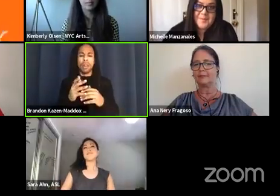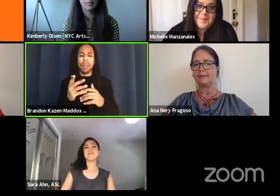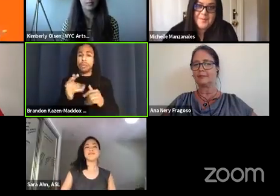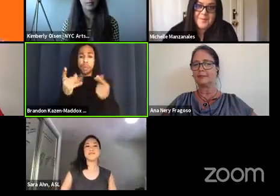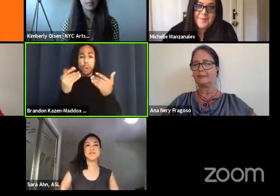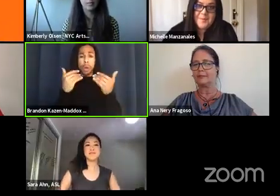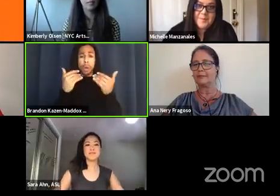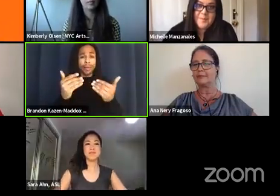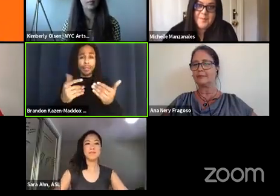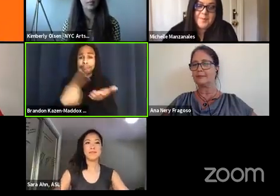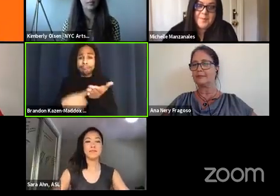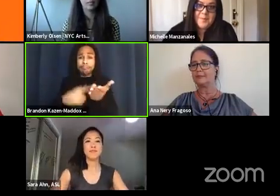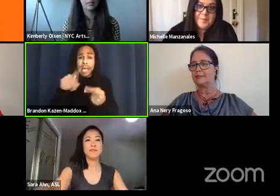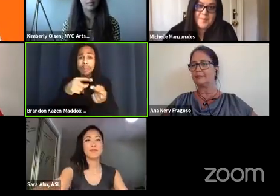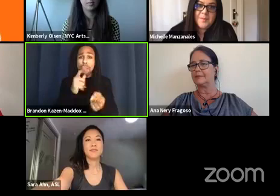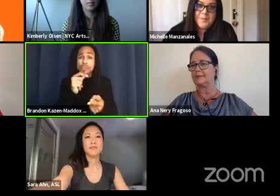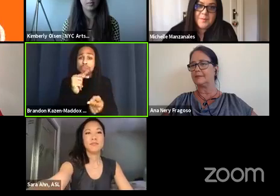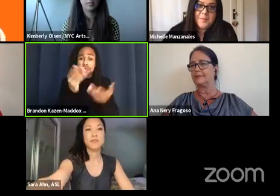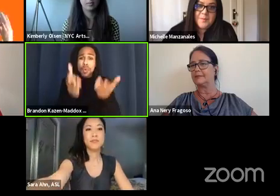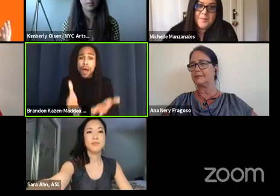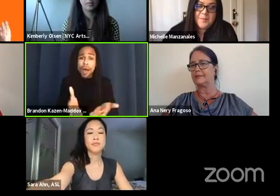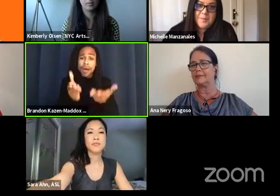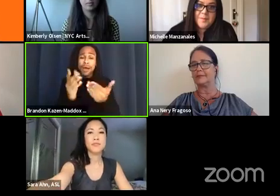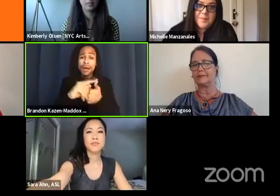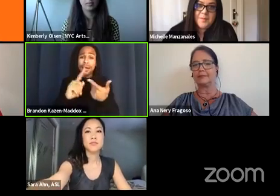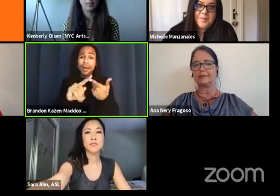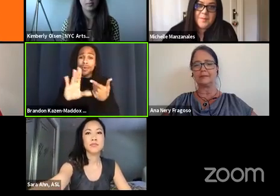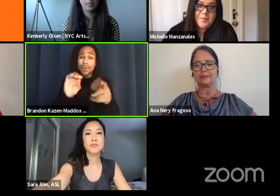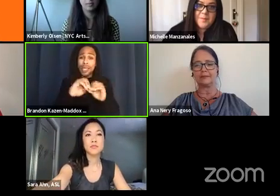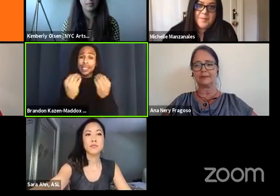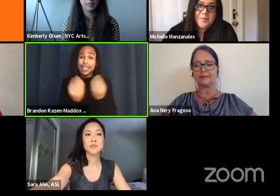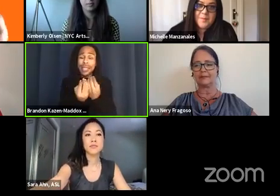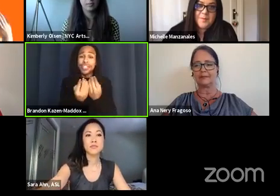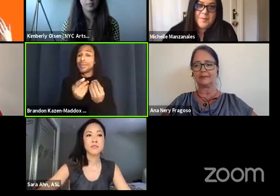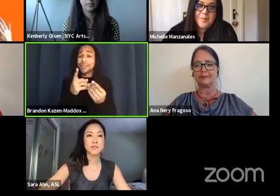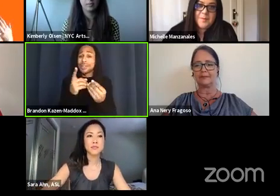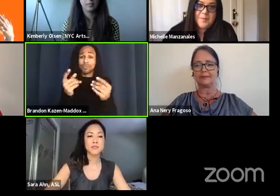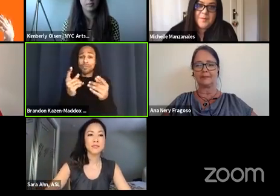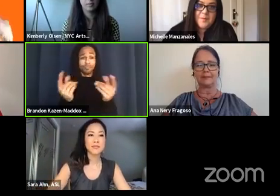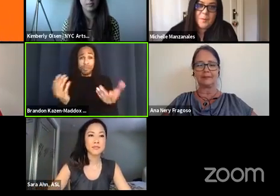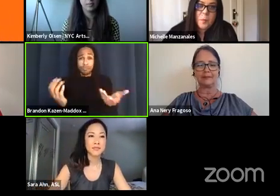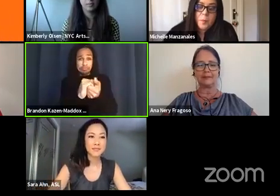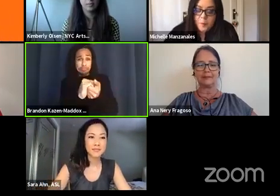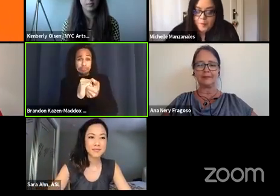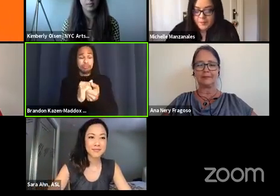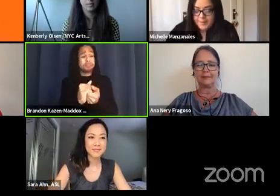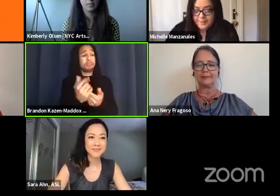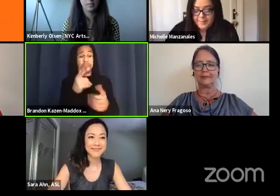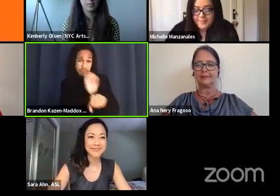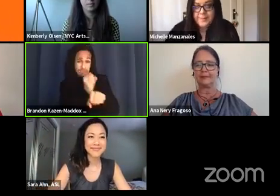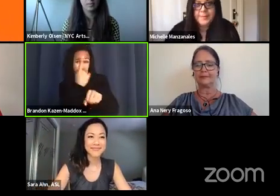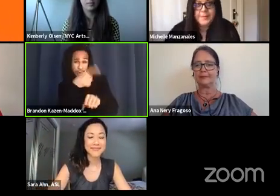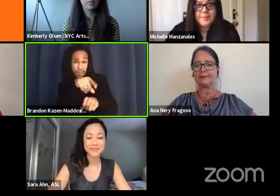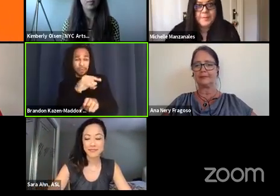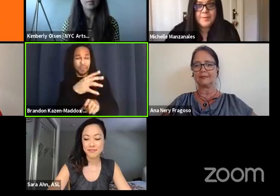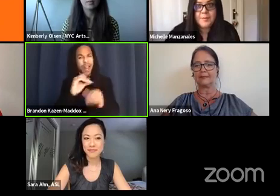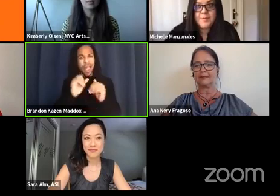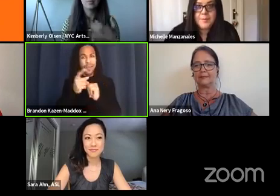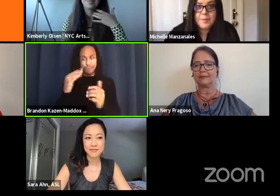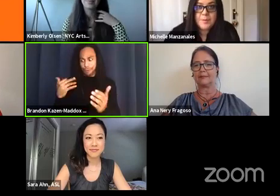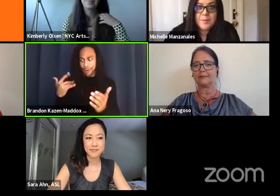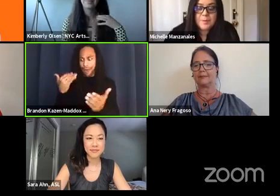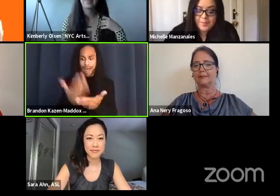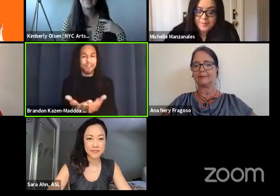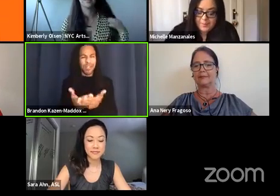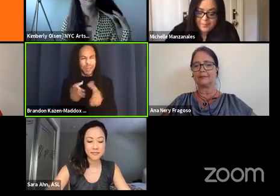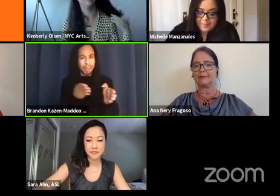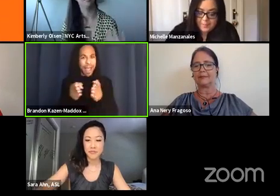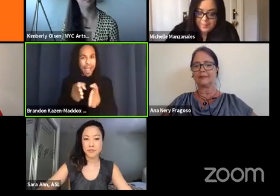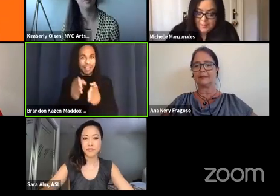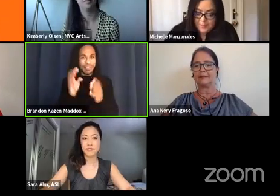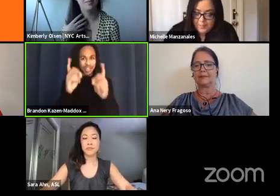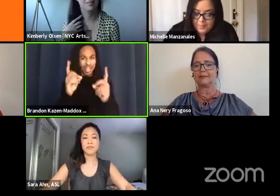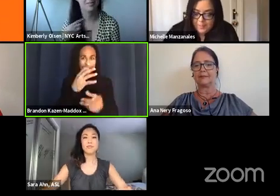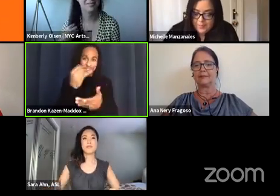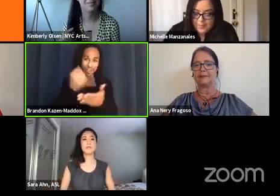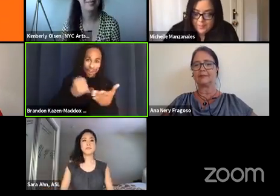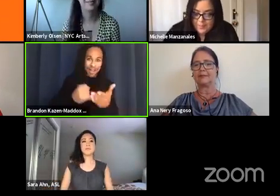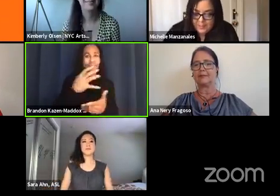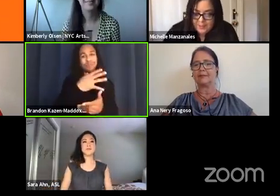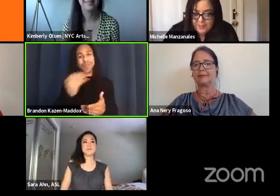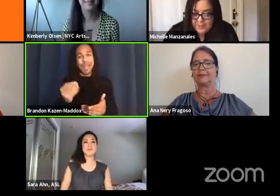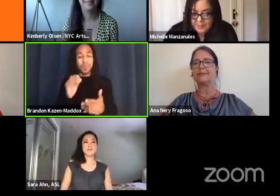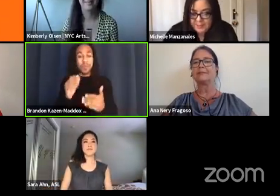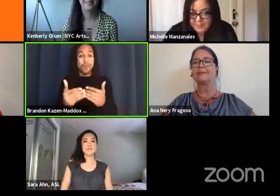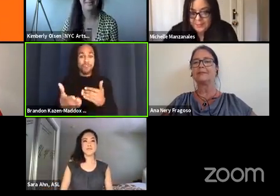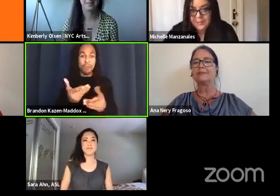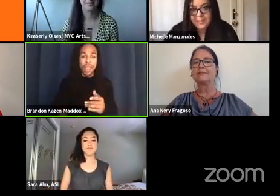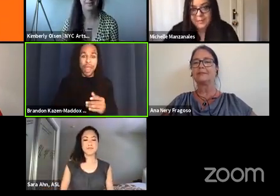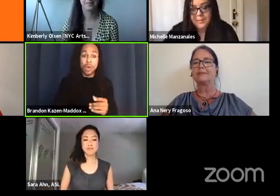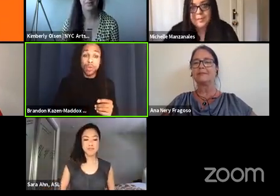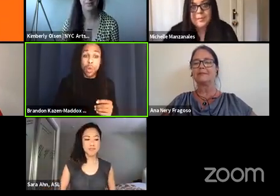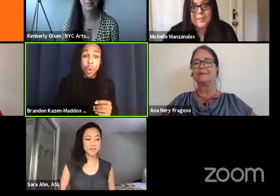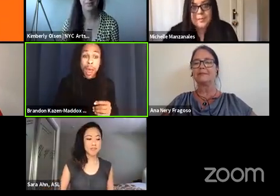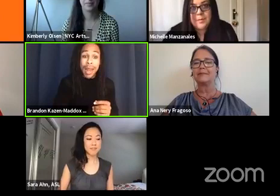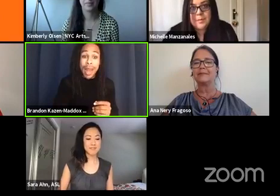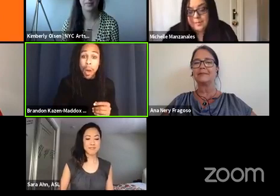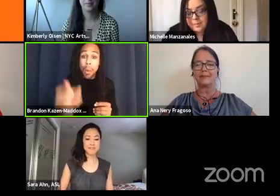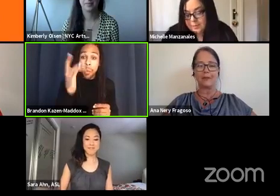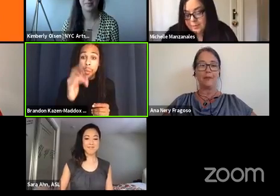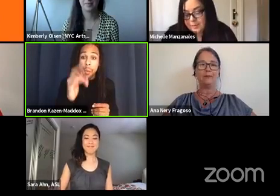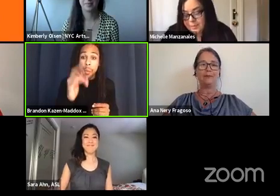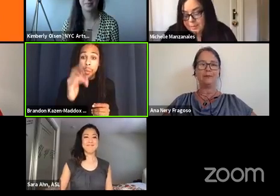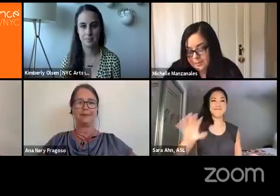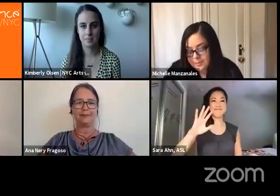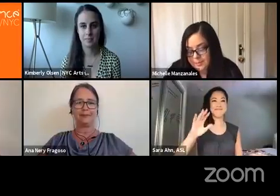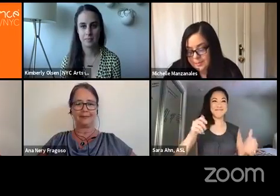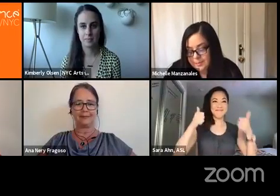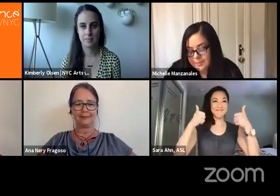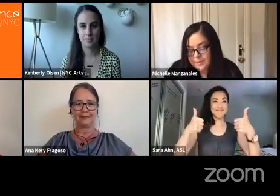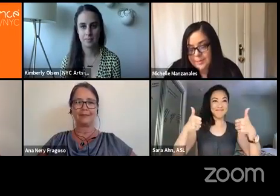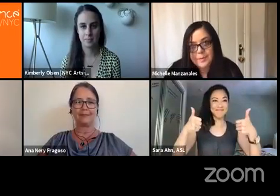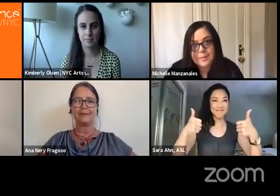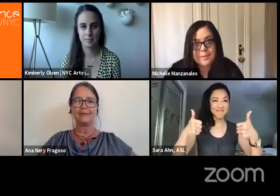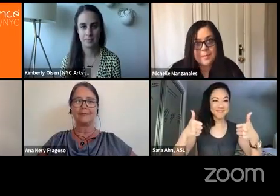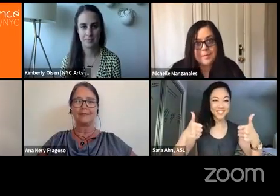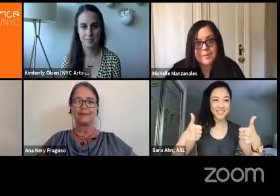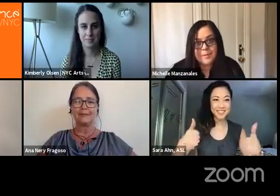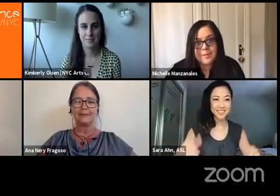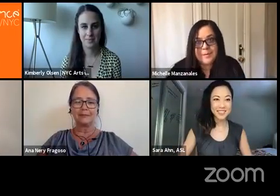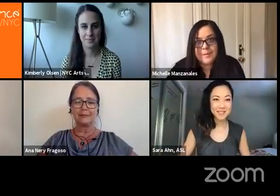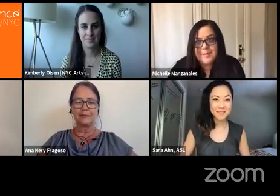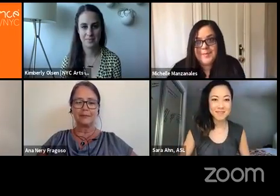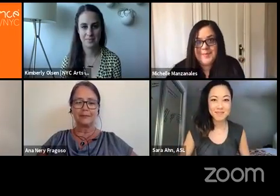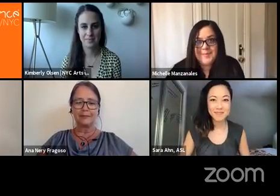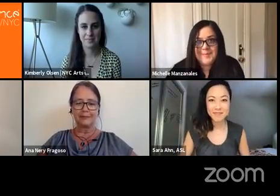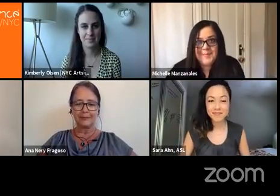we will invite our panelists in to join us. All right, so again so grateful to have you